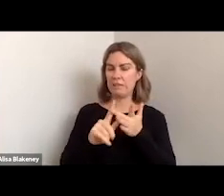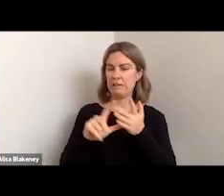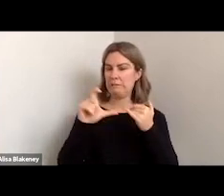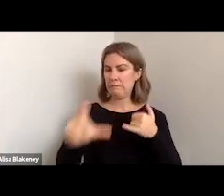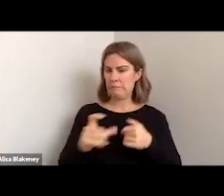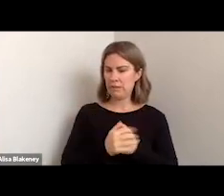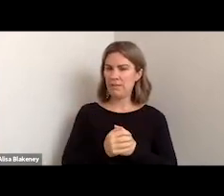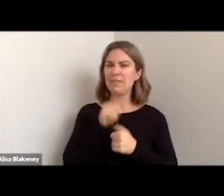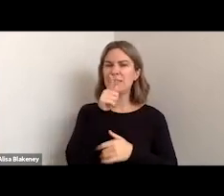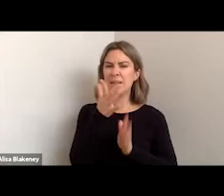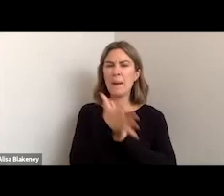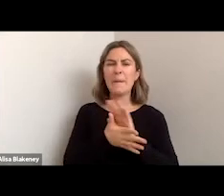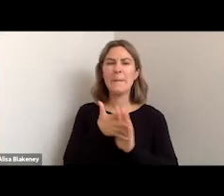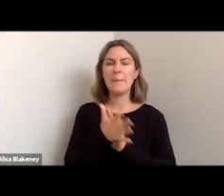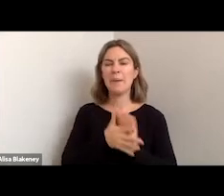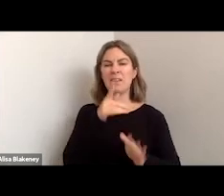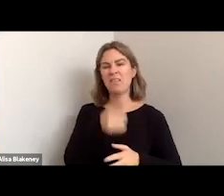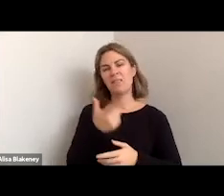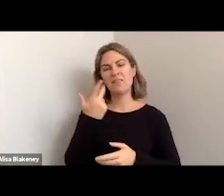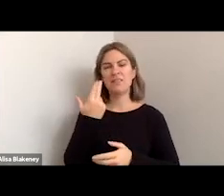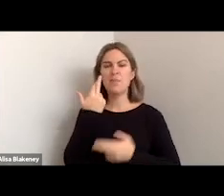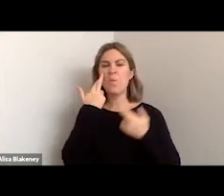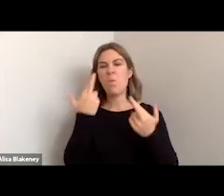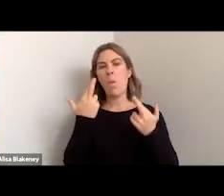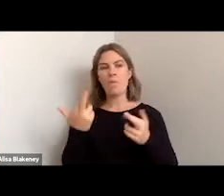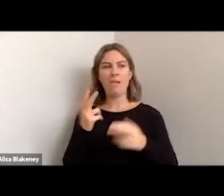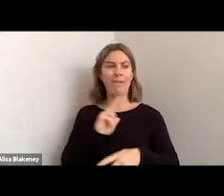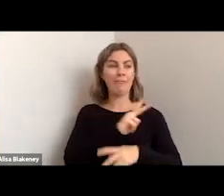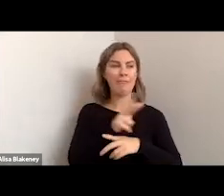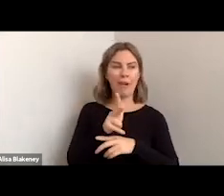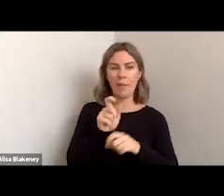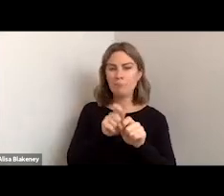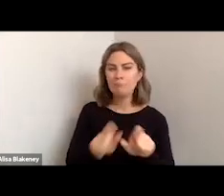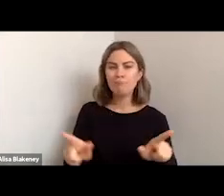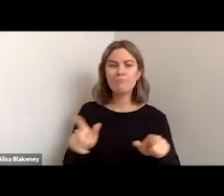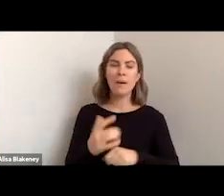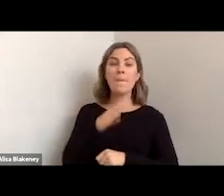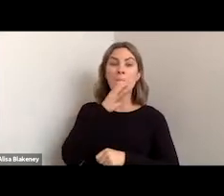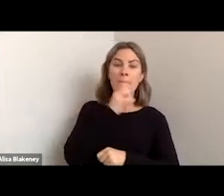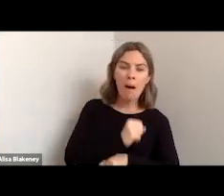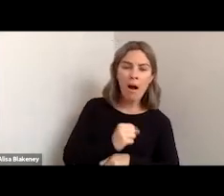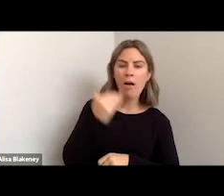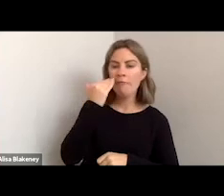not your typical fillen release of the four quad rants - male, female, over 35, under 35, nothing like that.